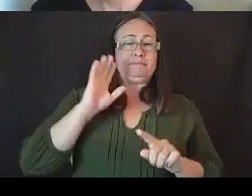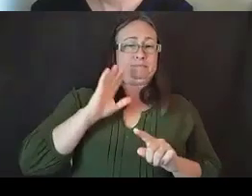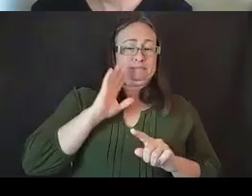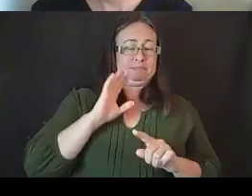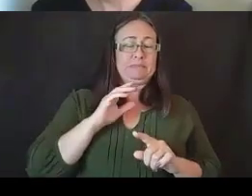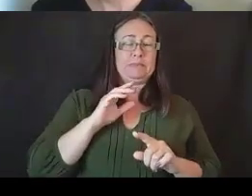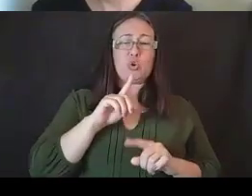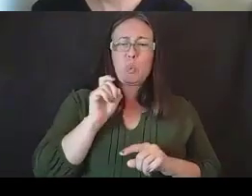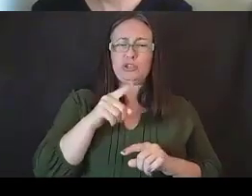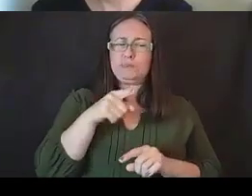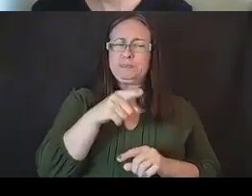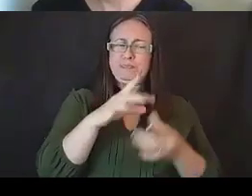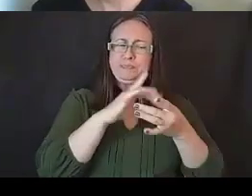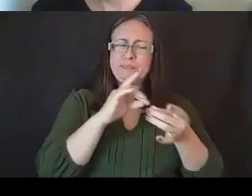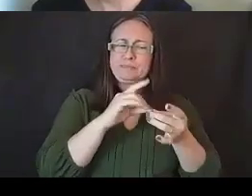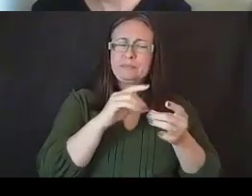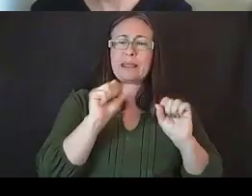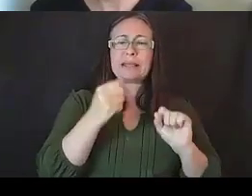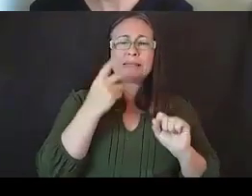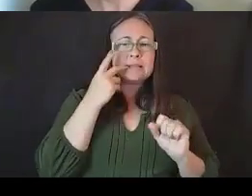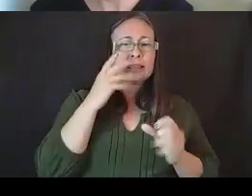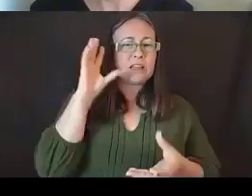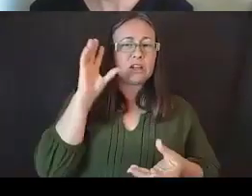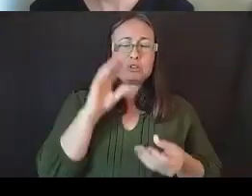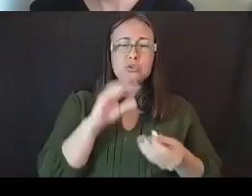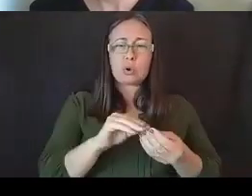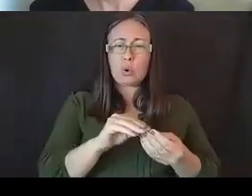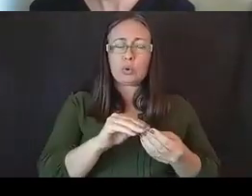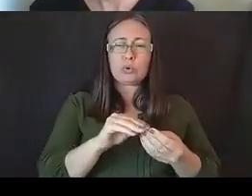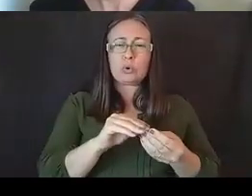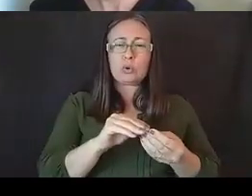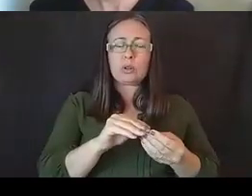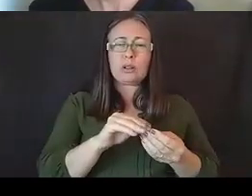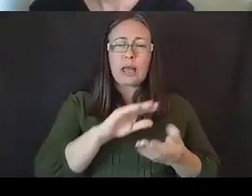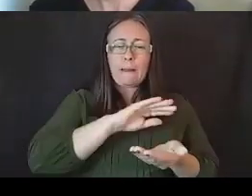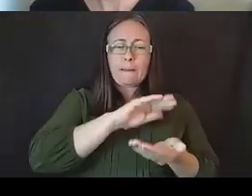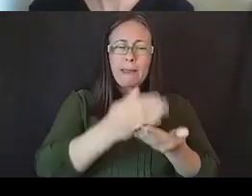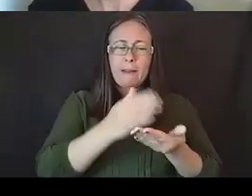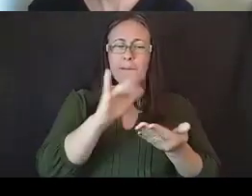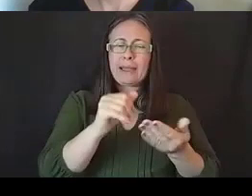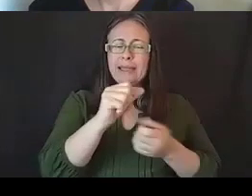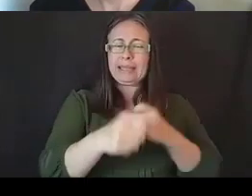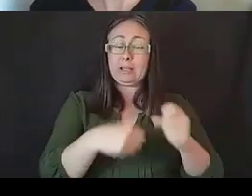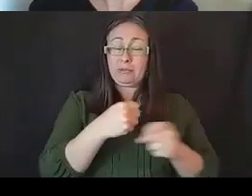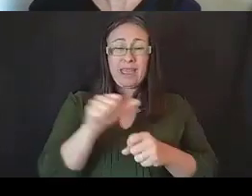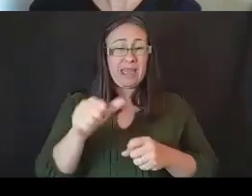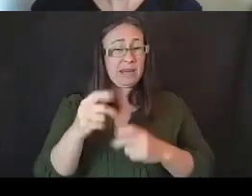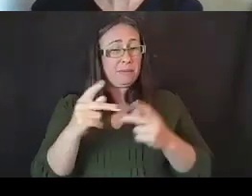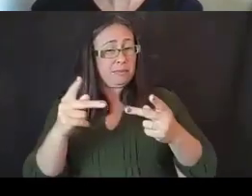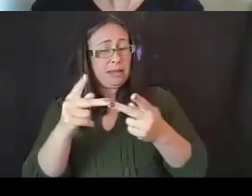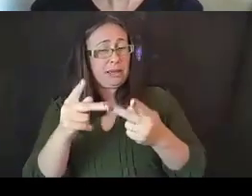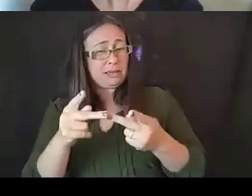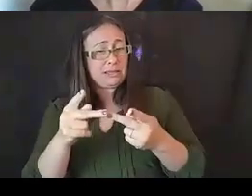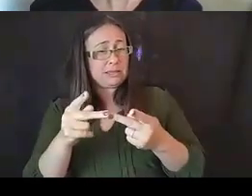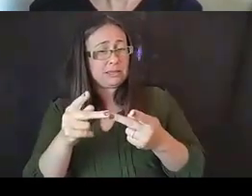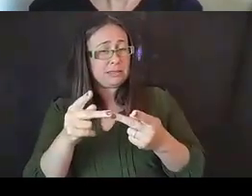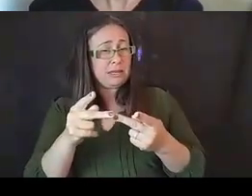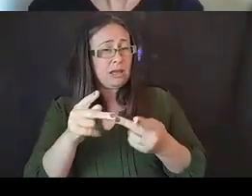you had said that you can see the total amount by year, is there anywhere that it shows the total amount that's going to be promised across the project?